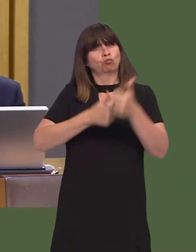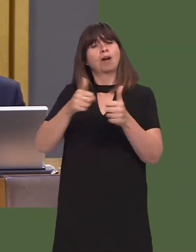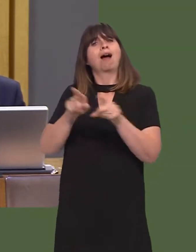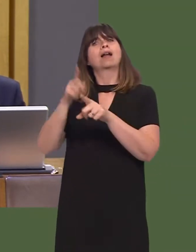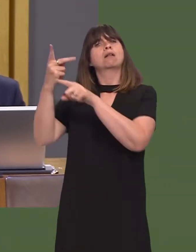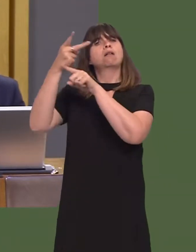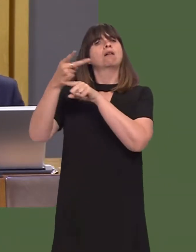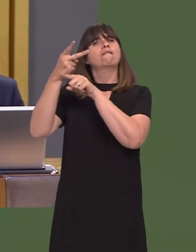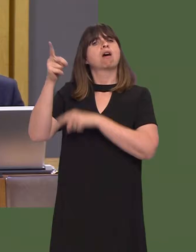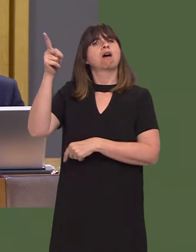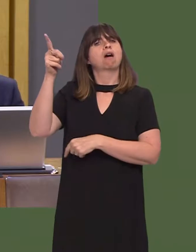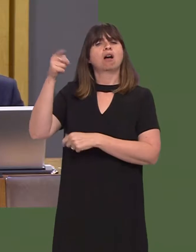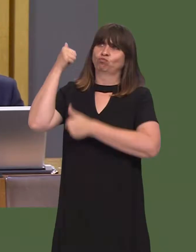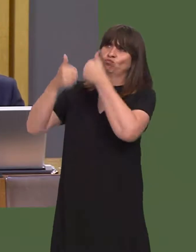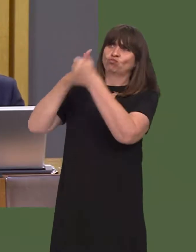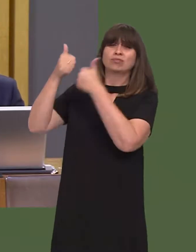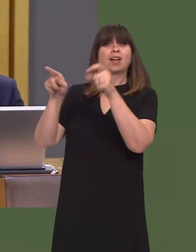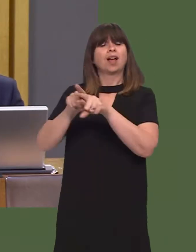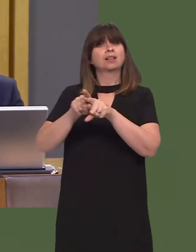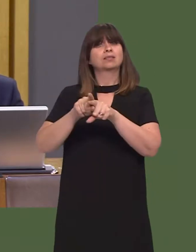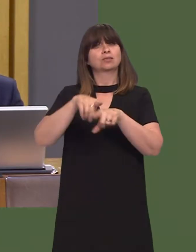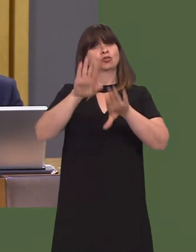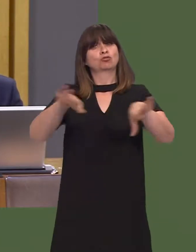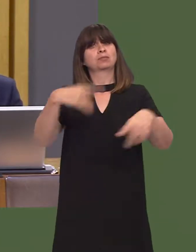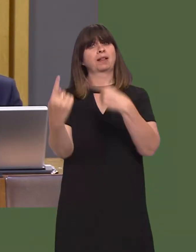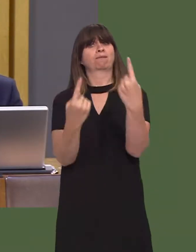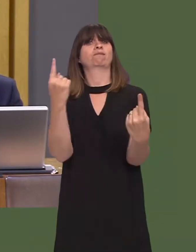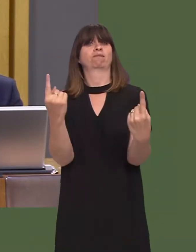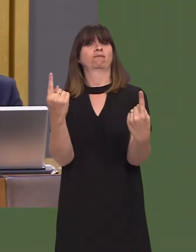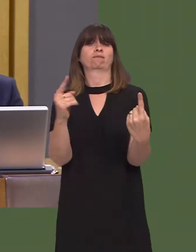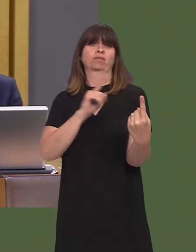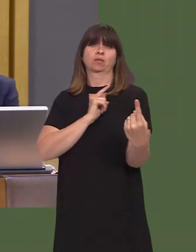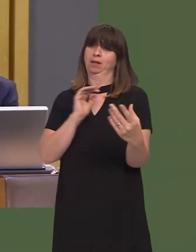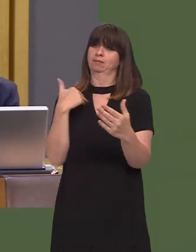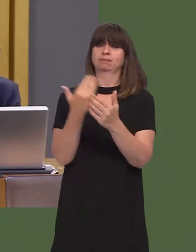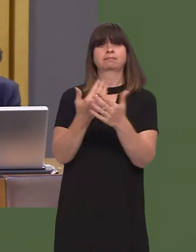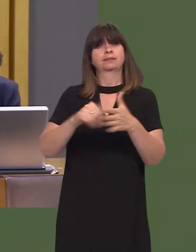there, but also the governors as well, and also the pupils? This has been a difficult